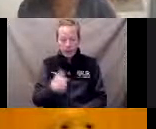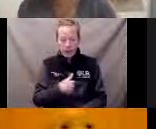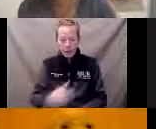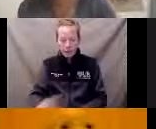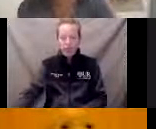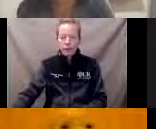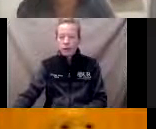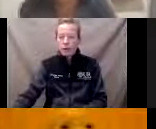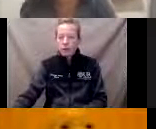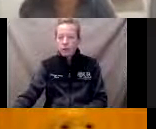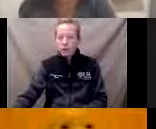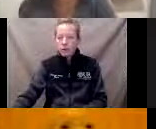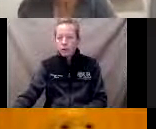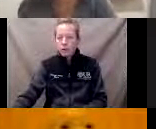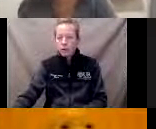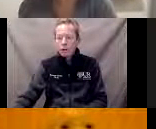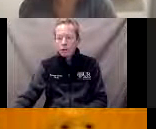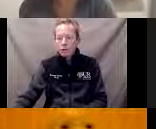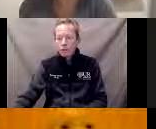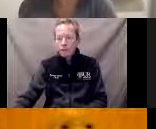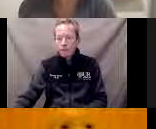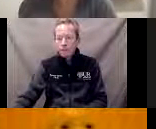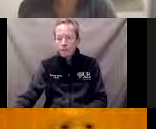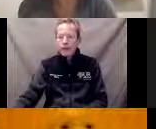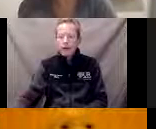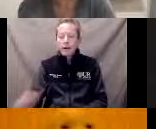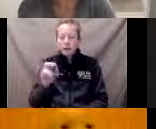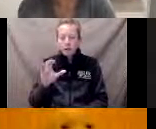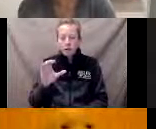Dr. Caprio has already kind of outlined the presentation but consider this